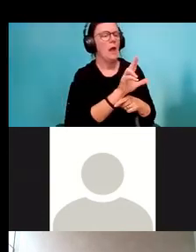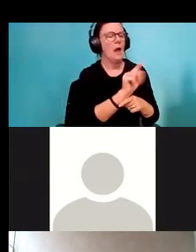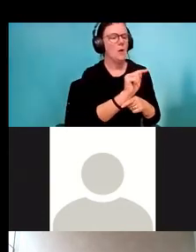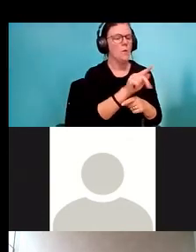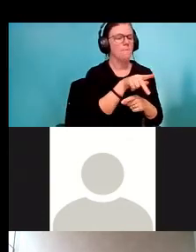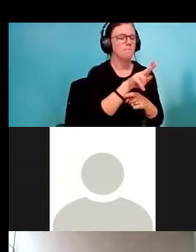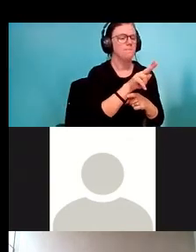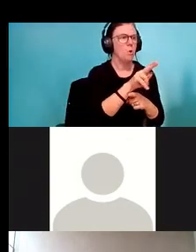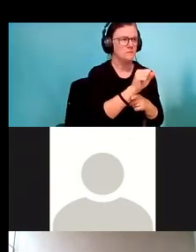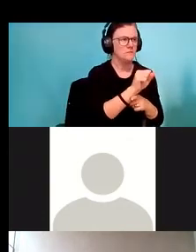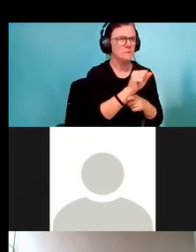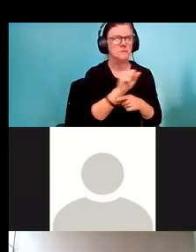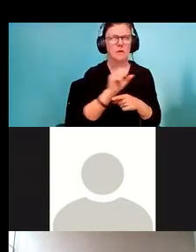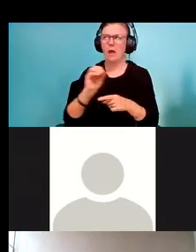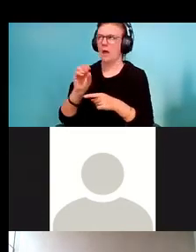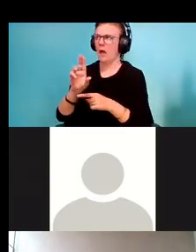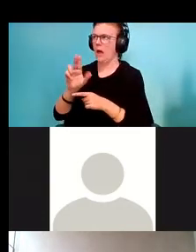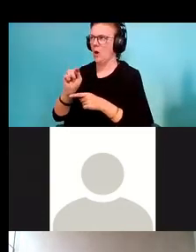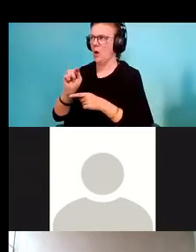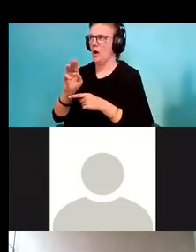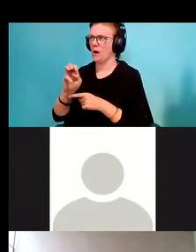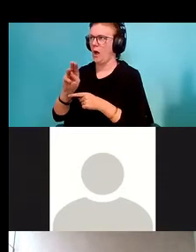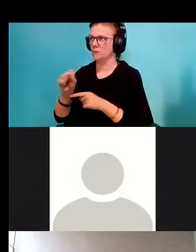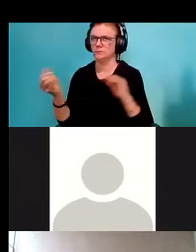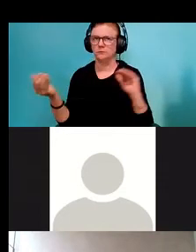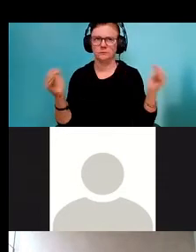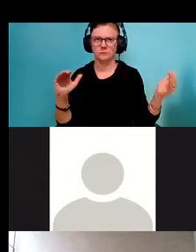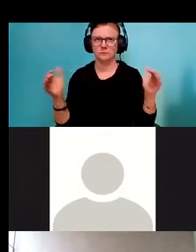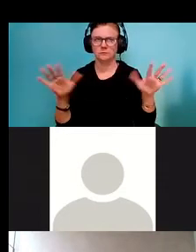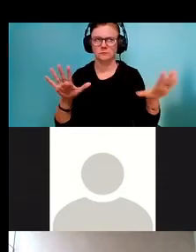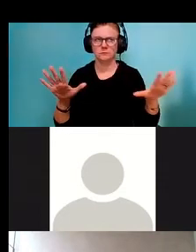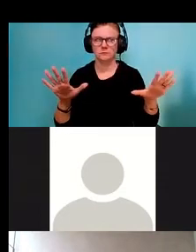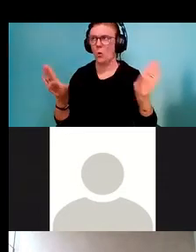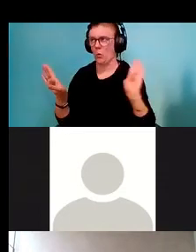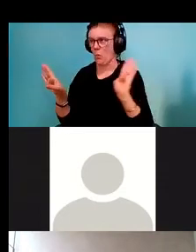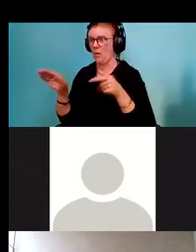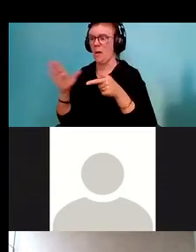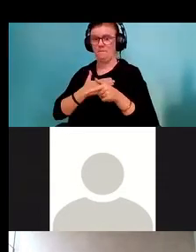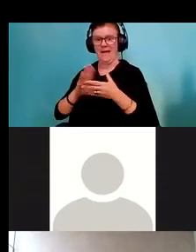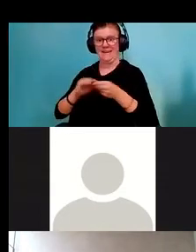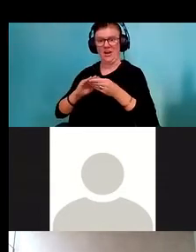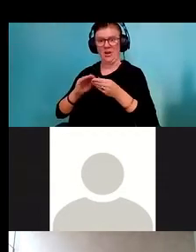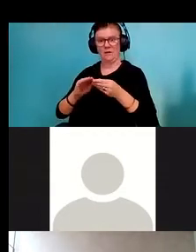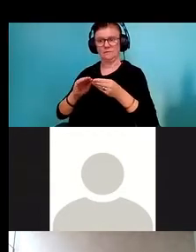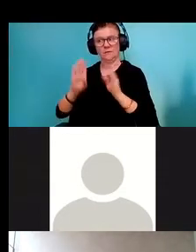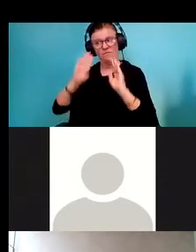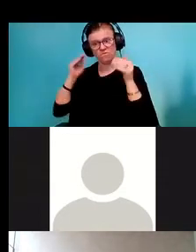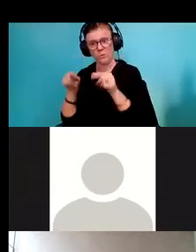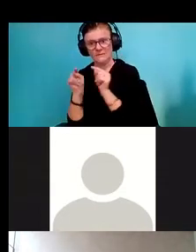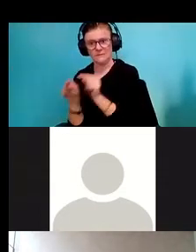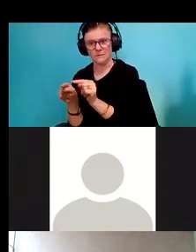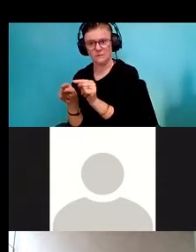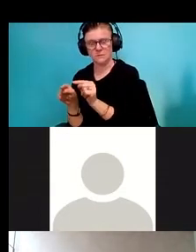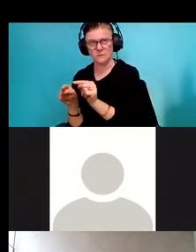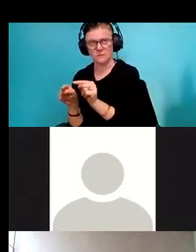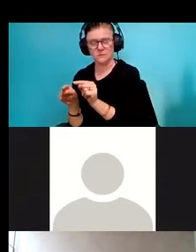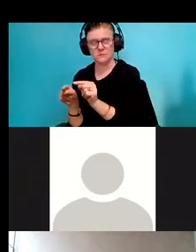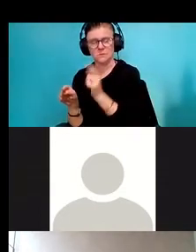and you're sitting down to try to focus on outcomes in your narrative, this is a place where you have an opportunity to talk